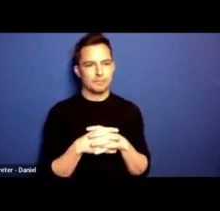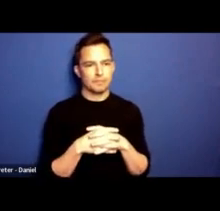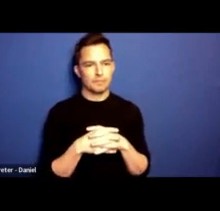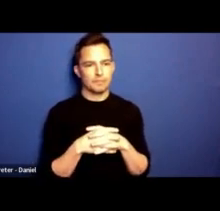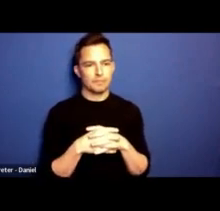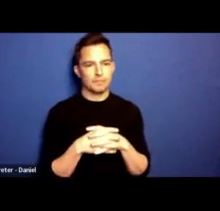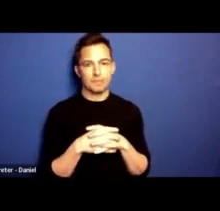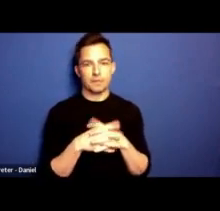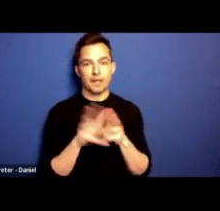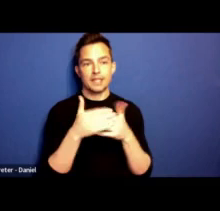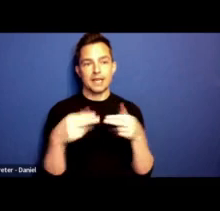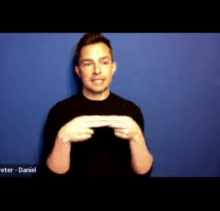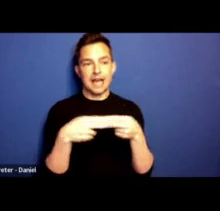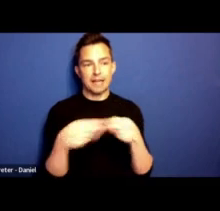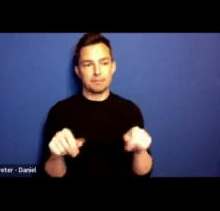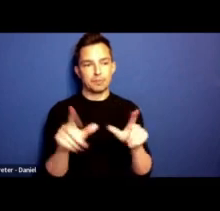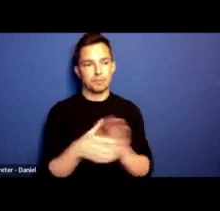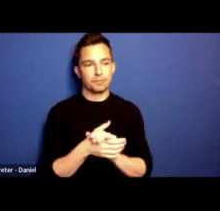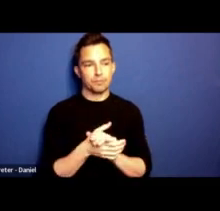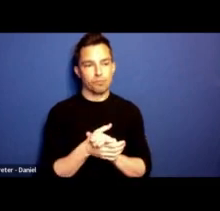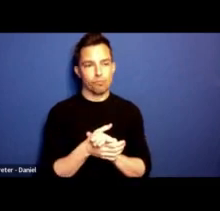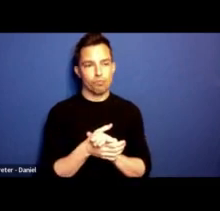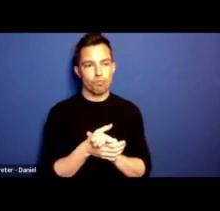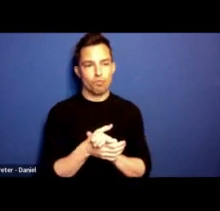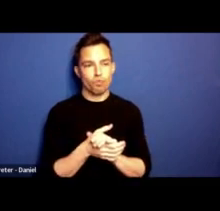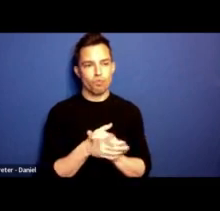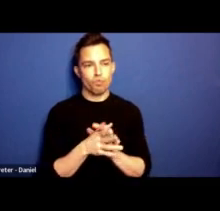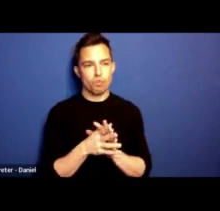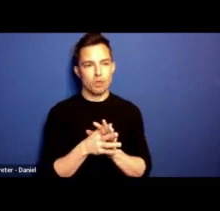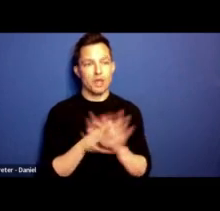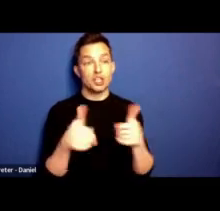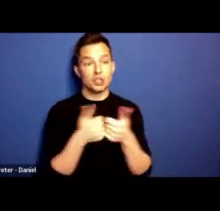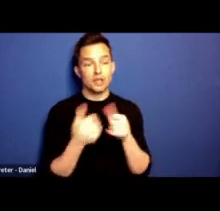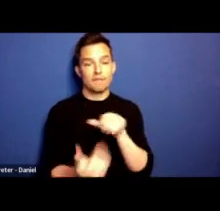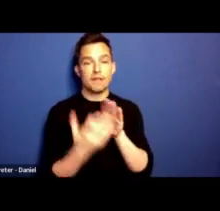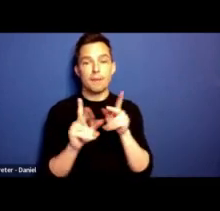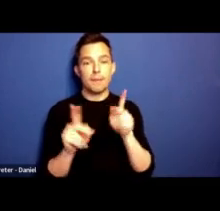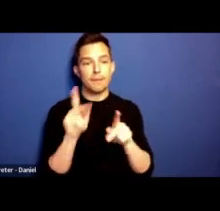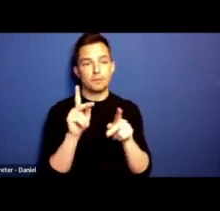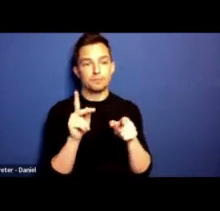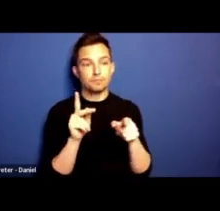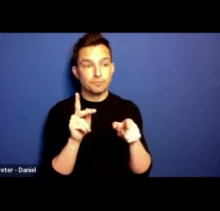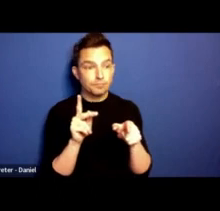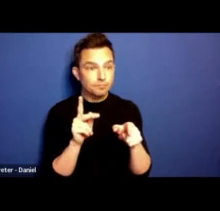Next slide. challenges faced by people with traumatic brain injury, now we'd like to talk